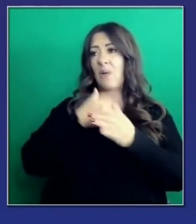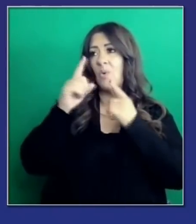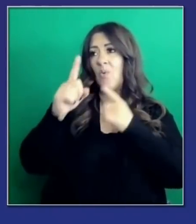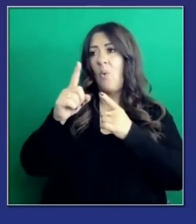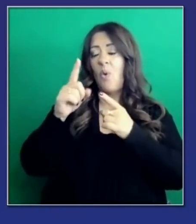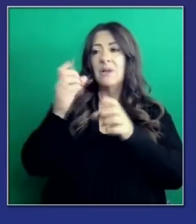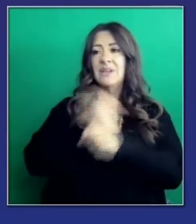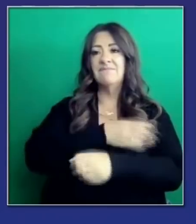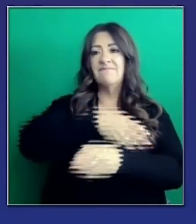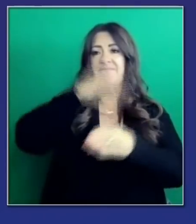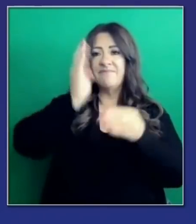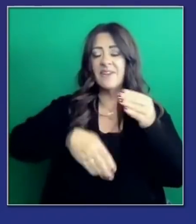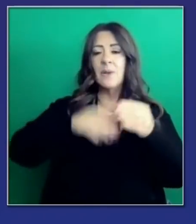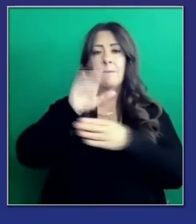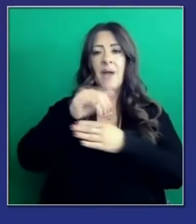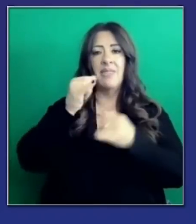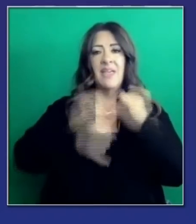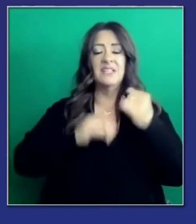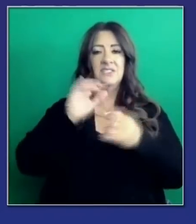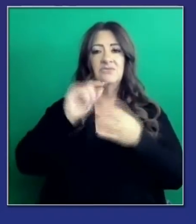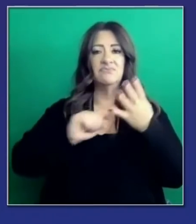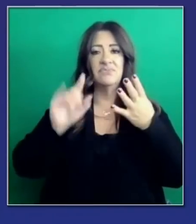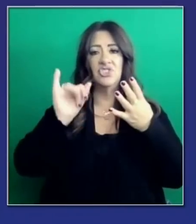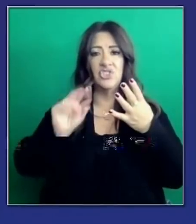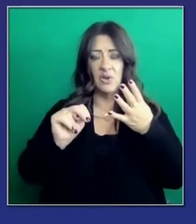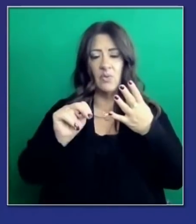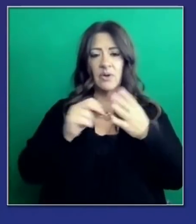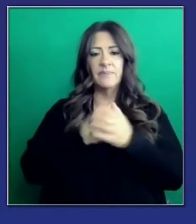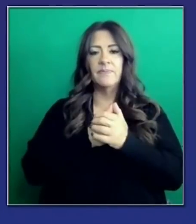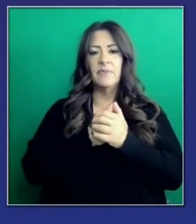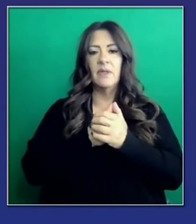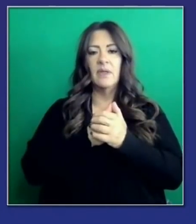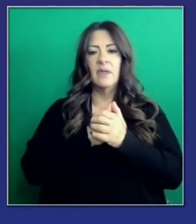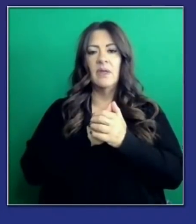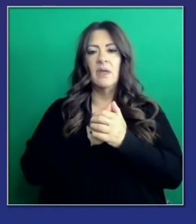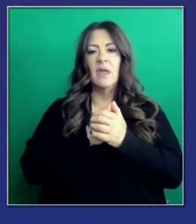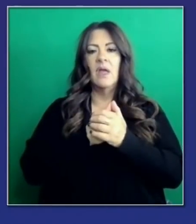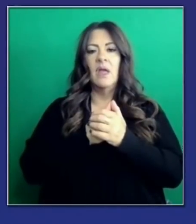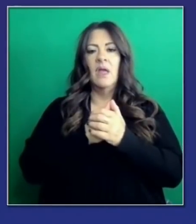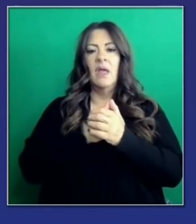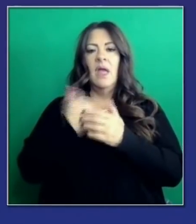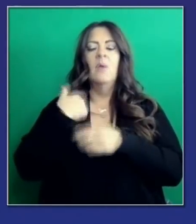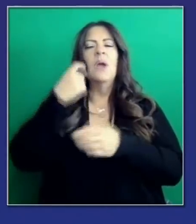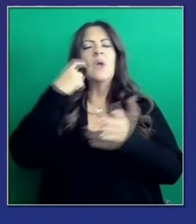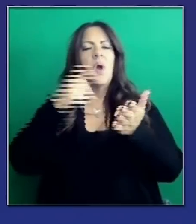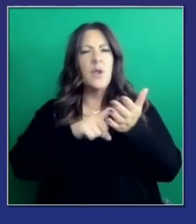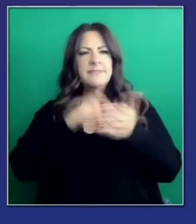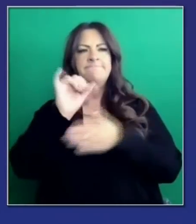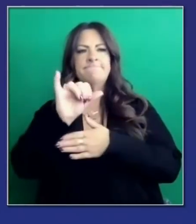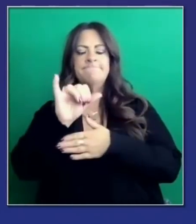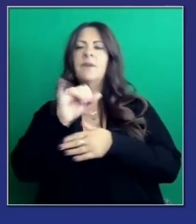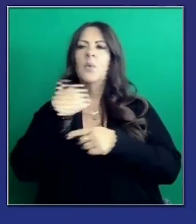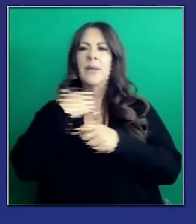A STANDARDIZATION. WE ANNOUNCED IT A FEW WEEKS AGO THAT WE WERE GOING TO GET IT DONE BY THE END OF JANUARY.